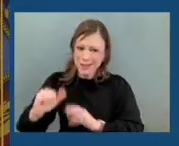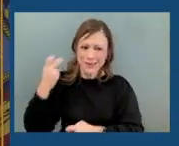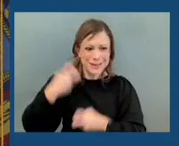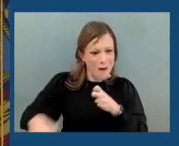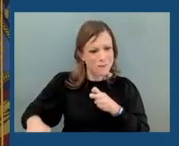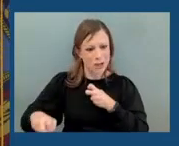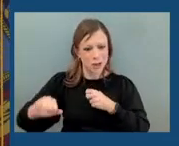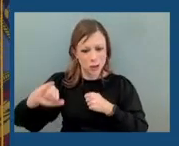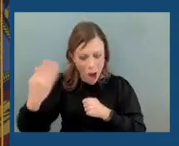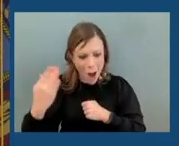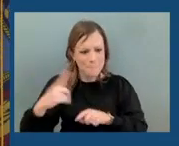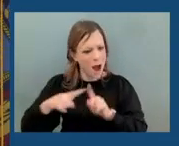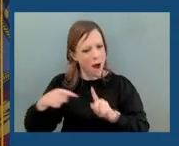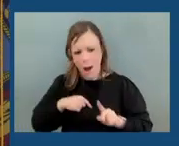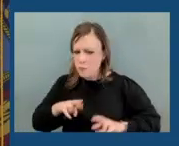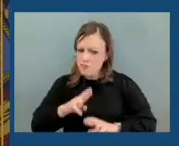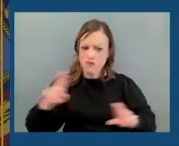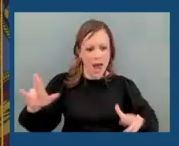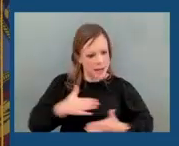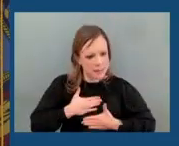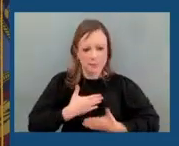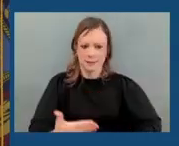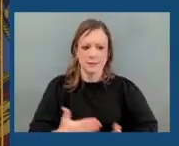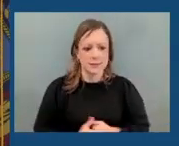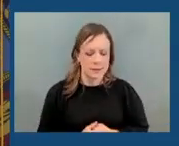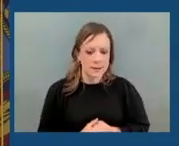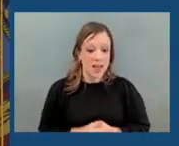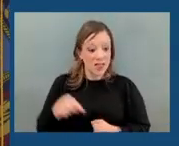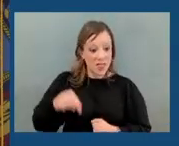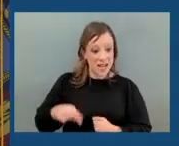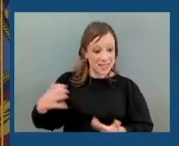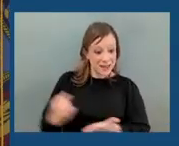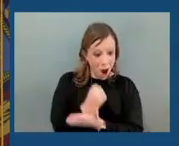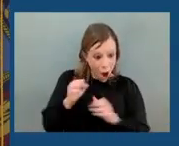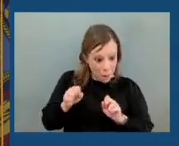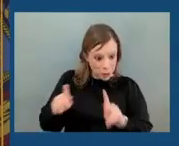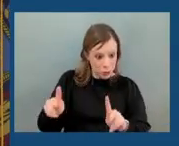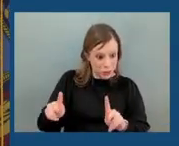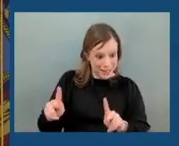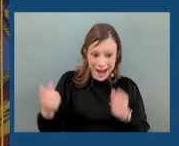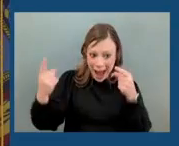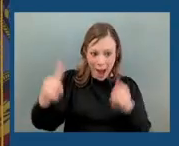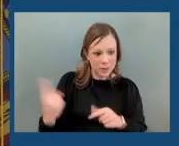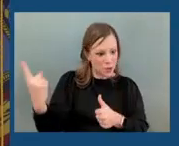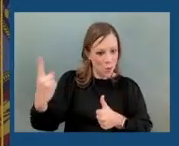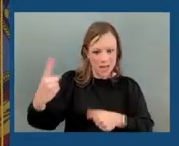This opportunity comes around once in a lifetime. And that's if you're lucky,